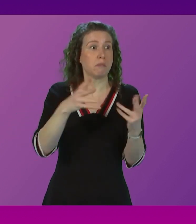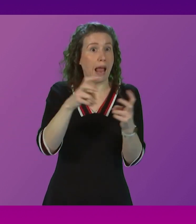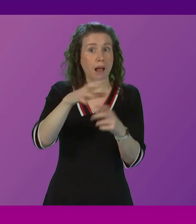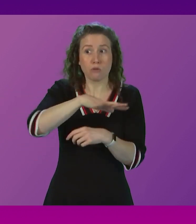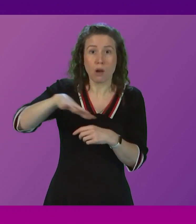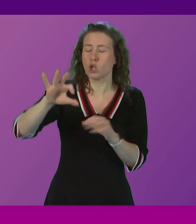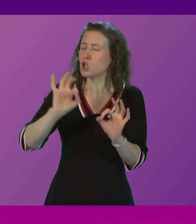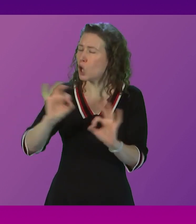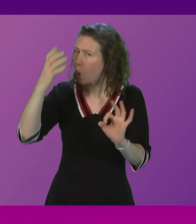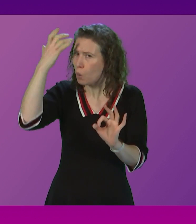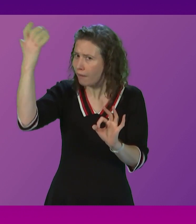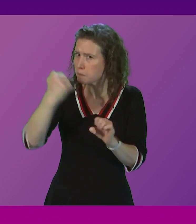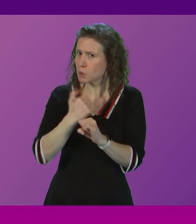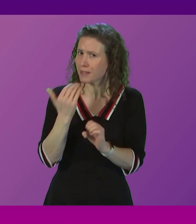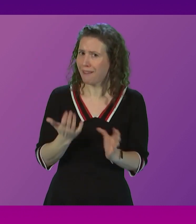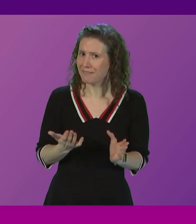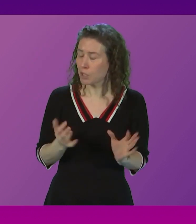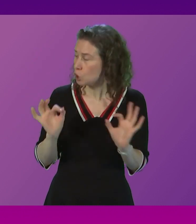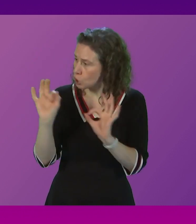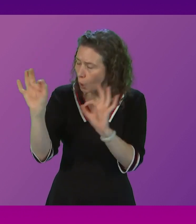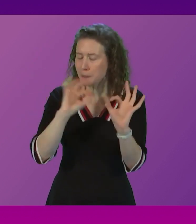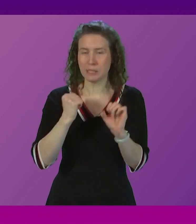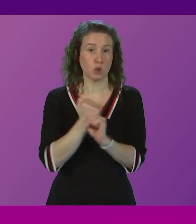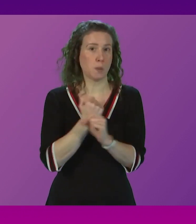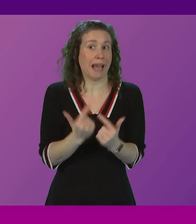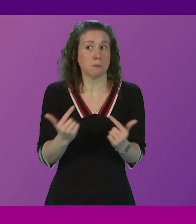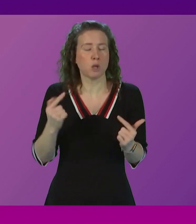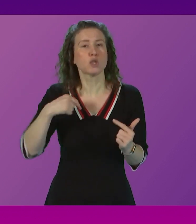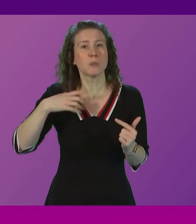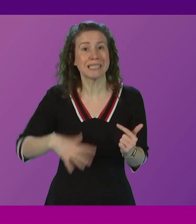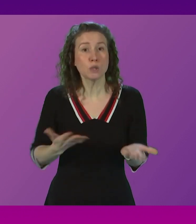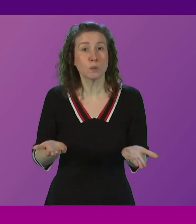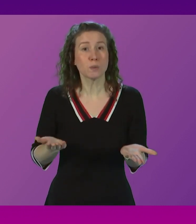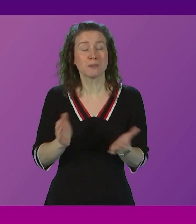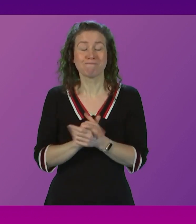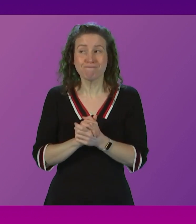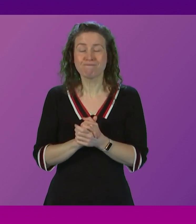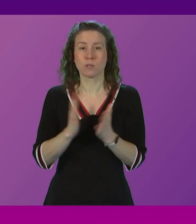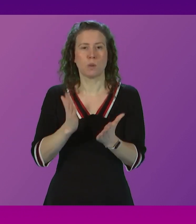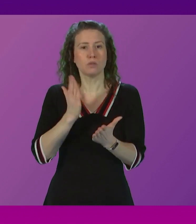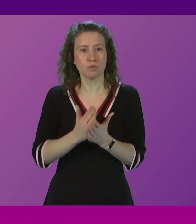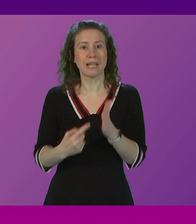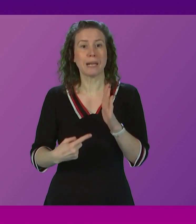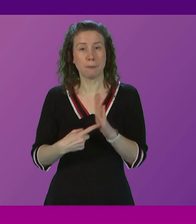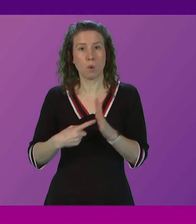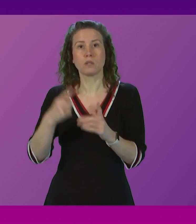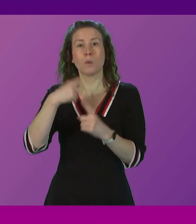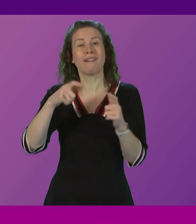is yet doing as much as we need to do. It is really important that we continue to challenge